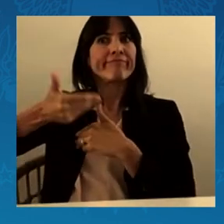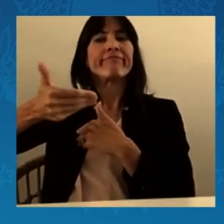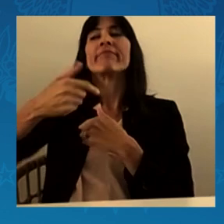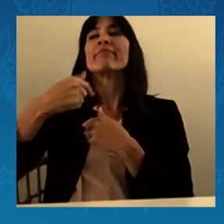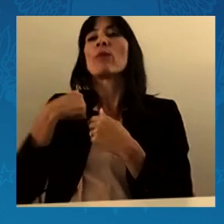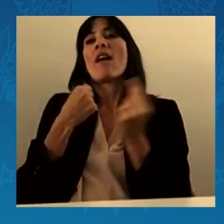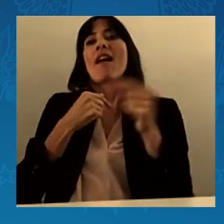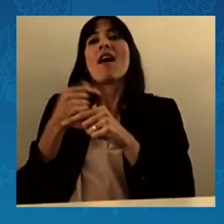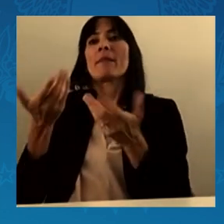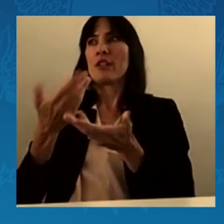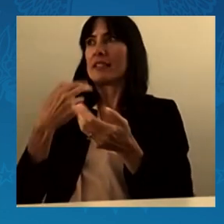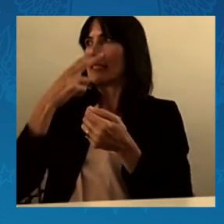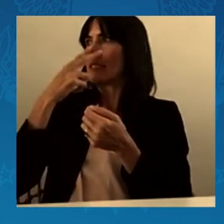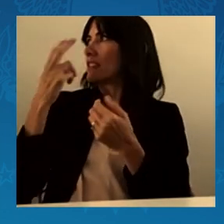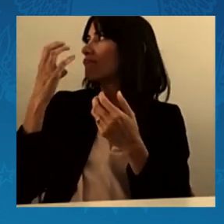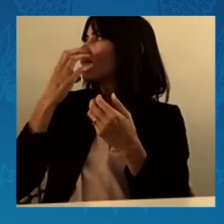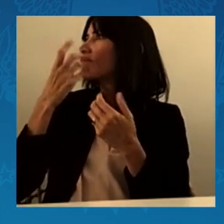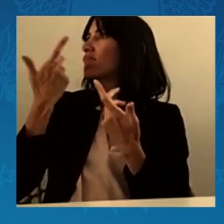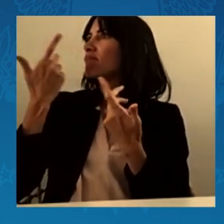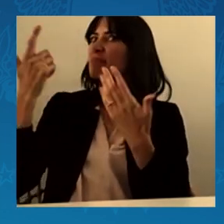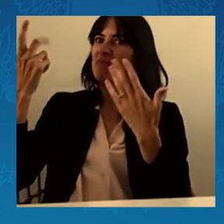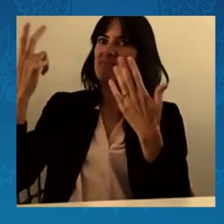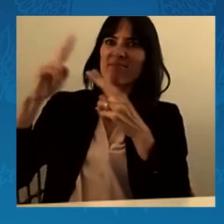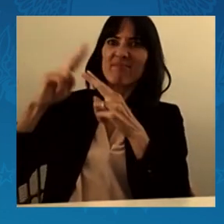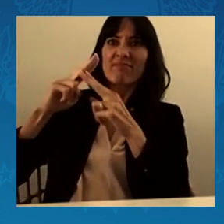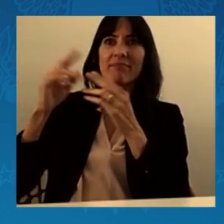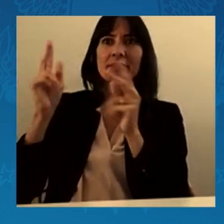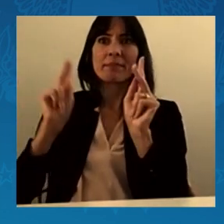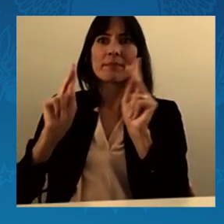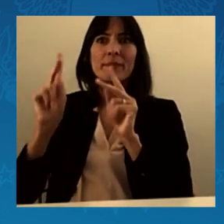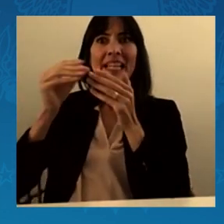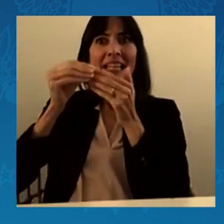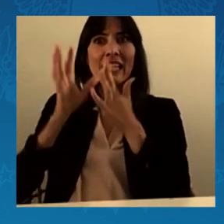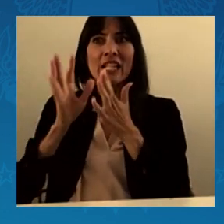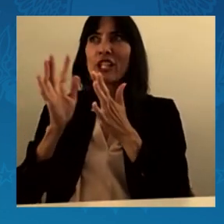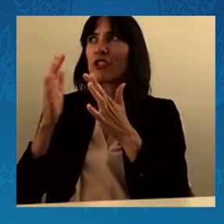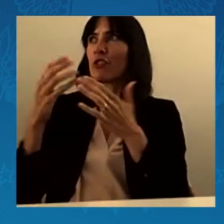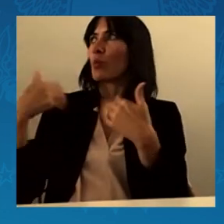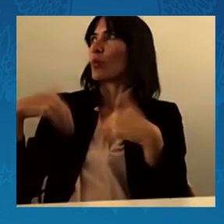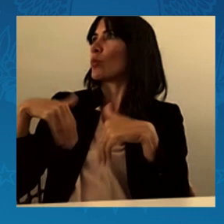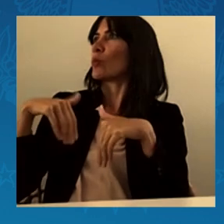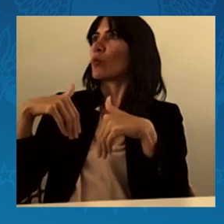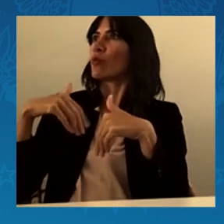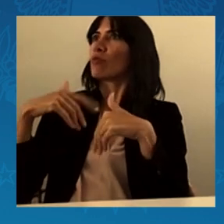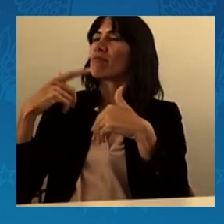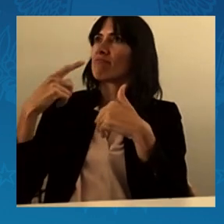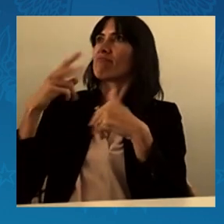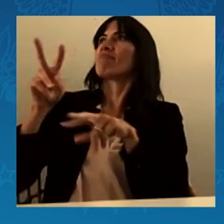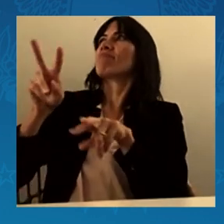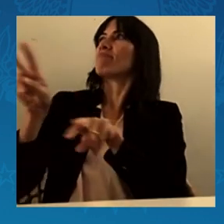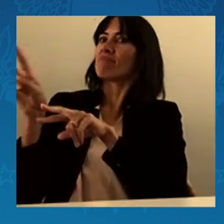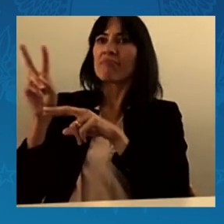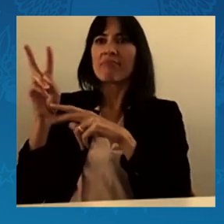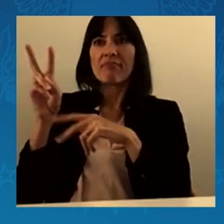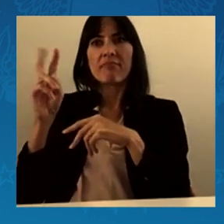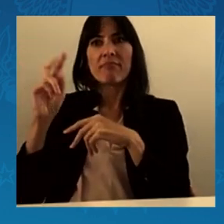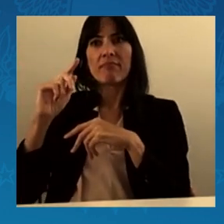just being such great representatives of what a great black woman is, a great black man is,